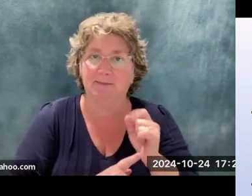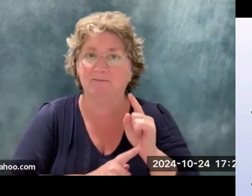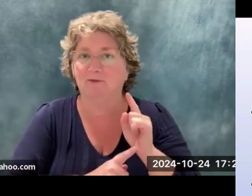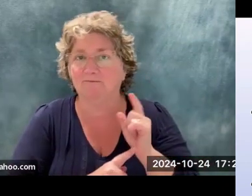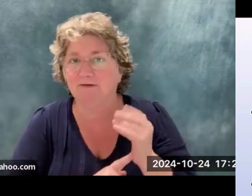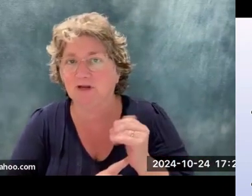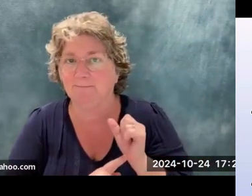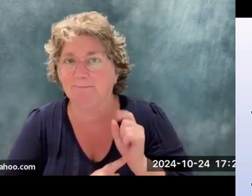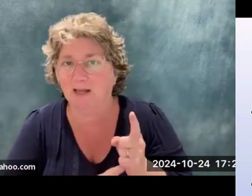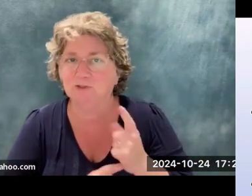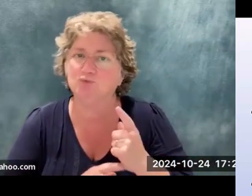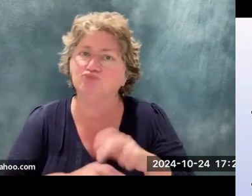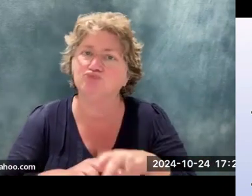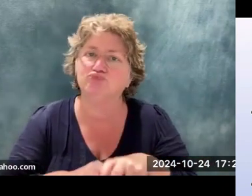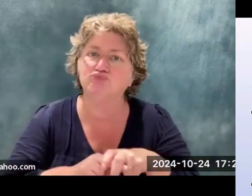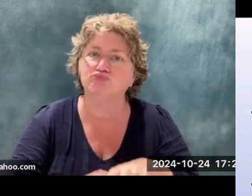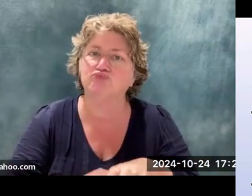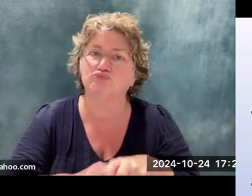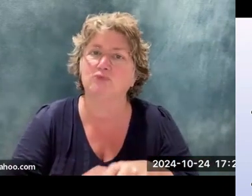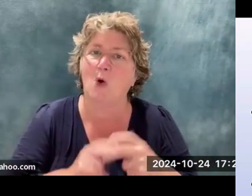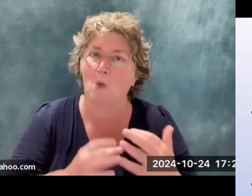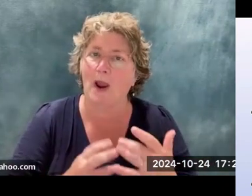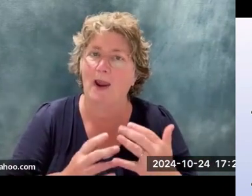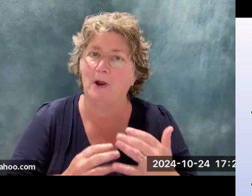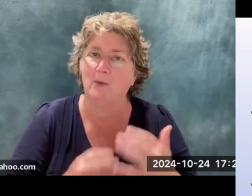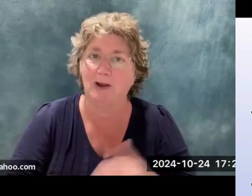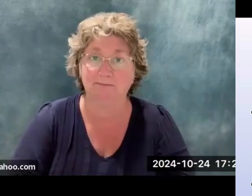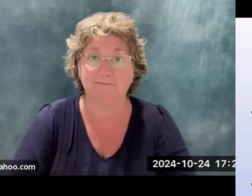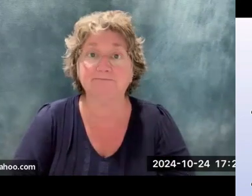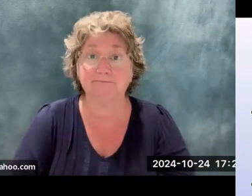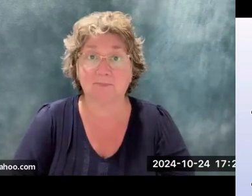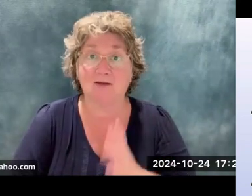your healthcare provider gives you a shot and you're fine, an epinephrine shot.